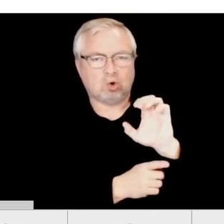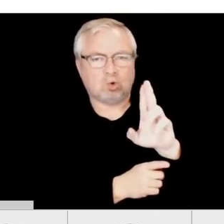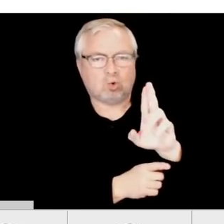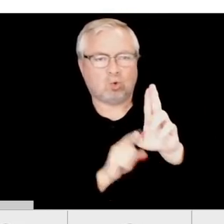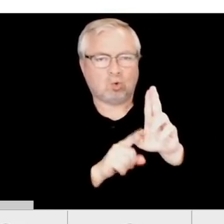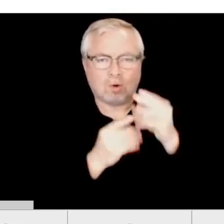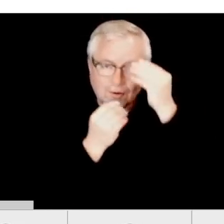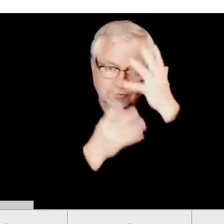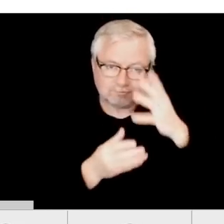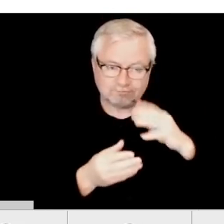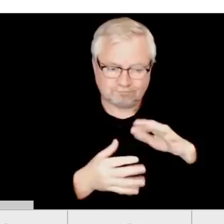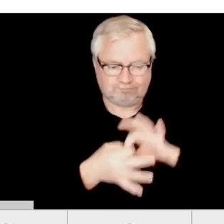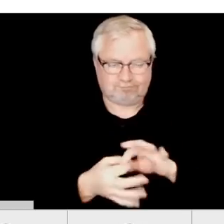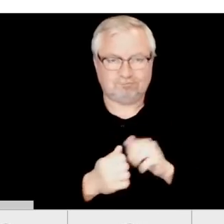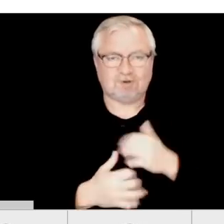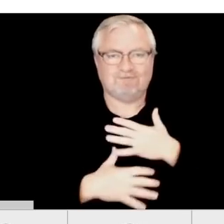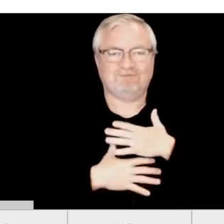clinicians tell us what matters.